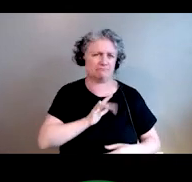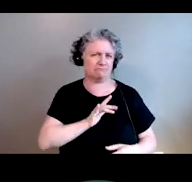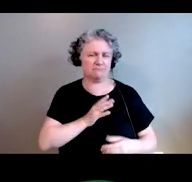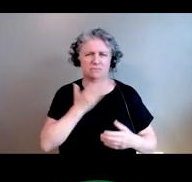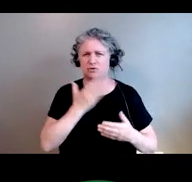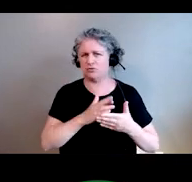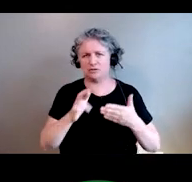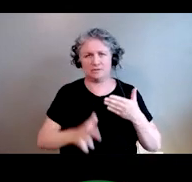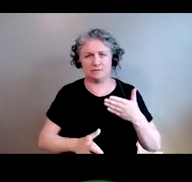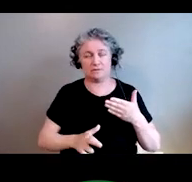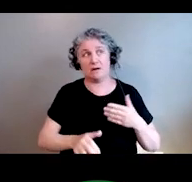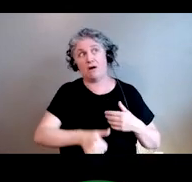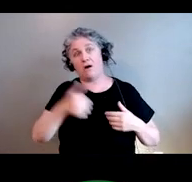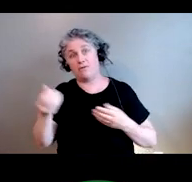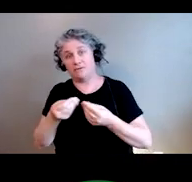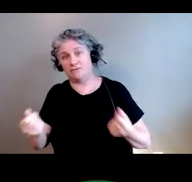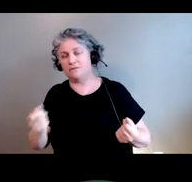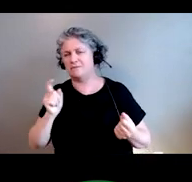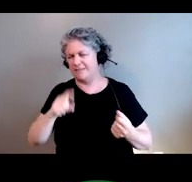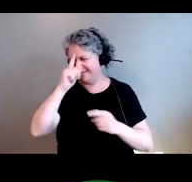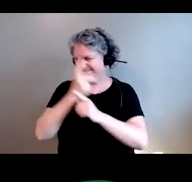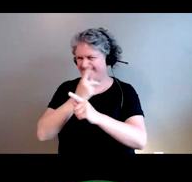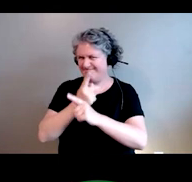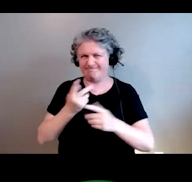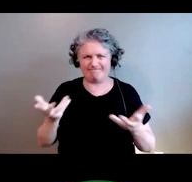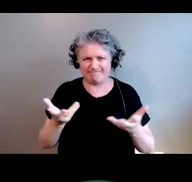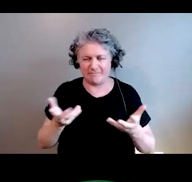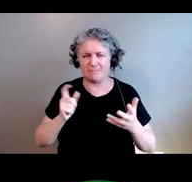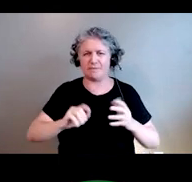clear and appropriate policies relative to this equipment's usage and fit within our